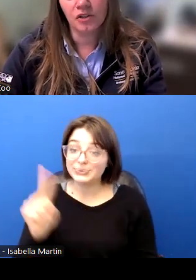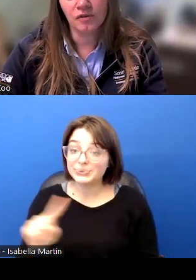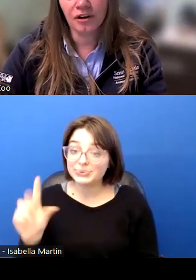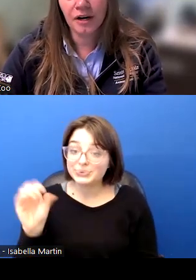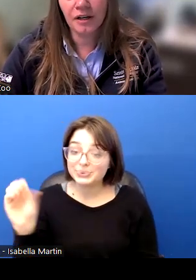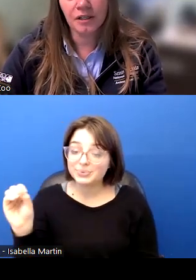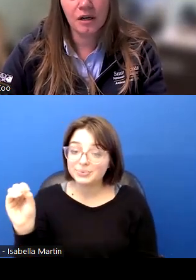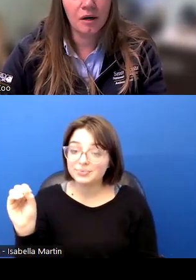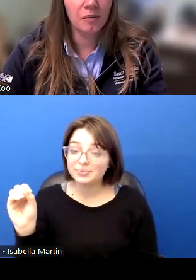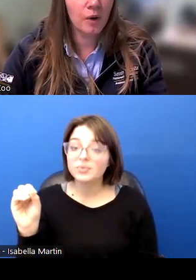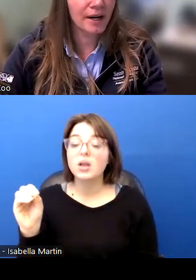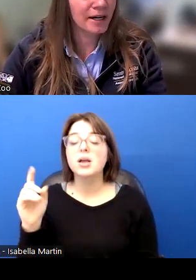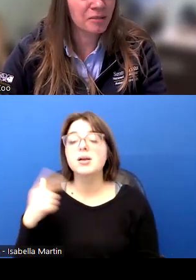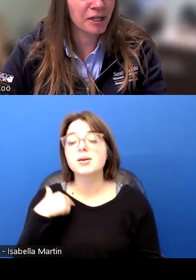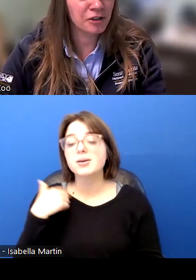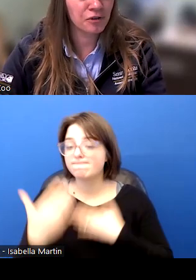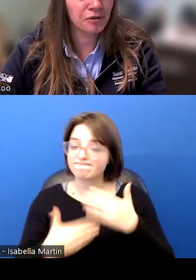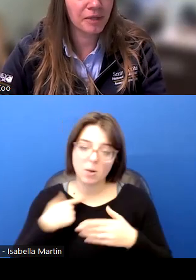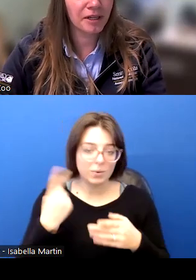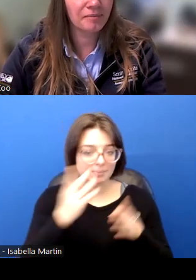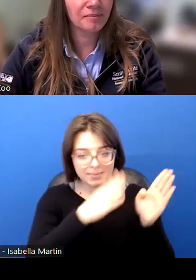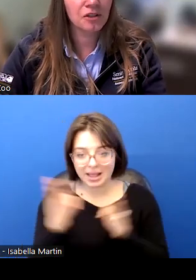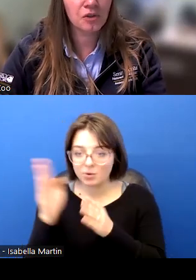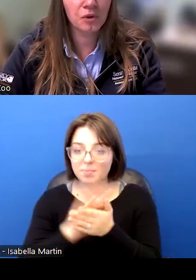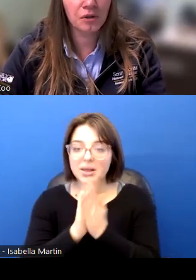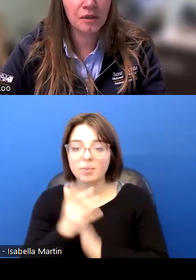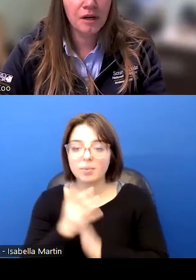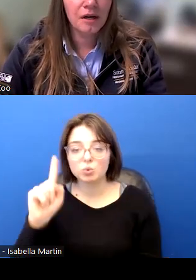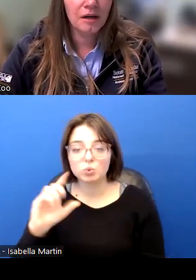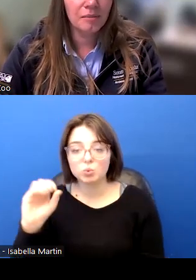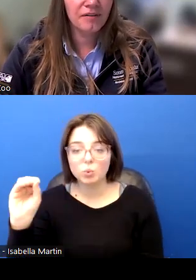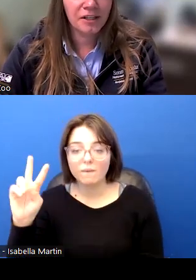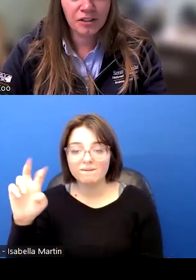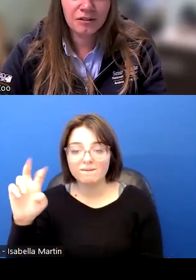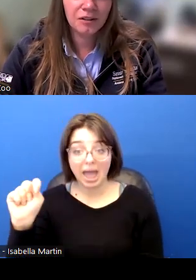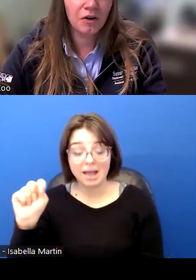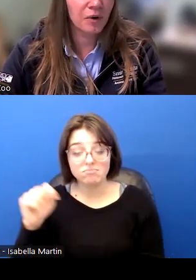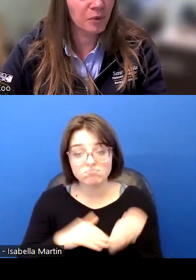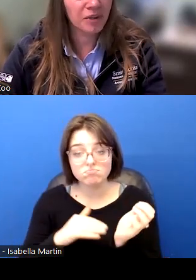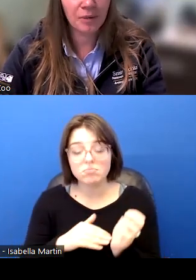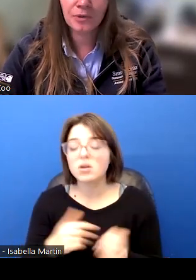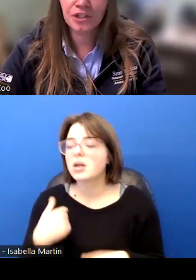a veterinarian. When I asked my do my school advisor you know I want to work with animals what